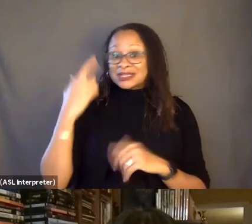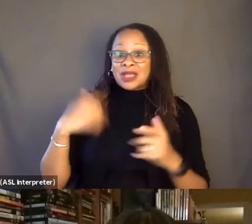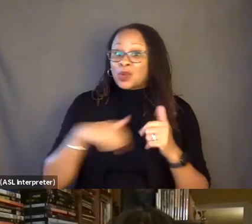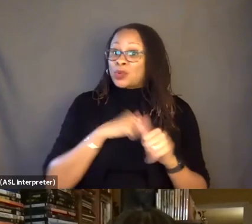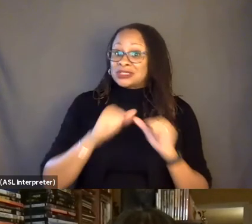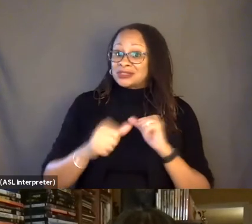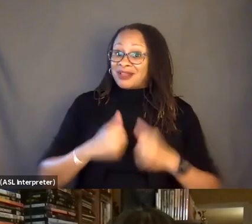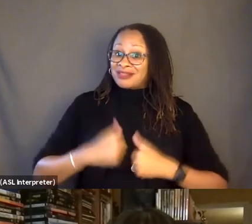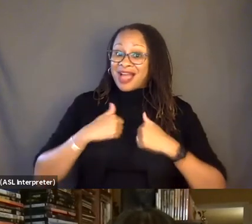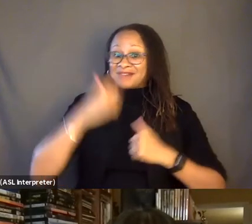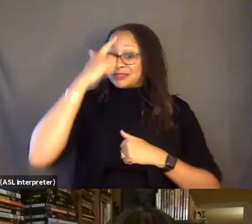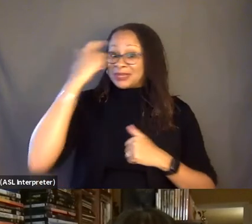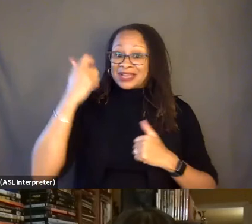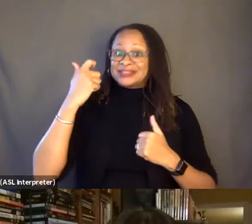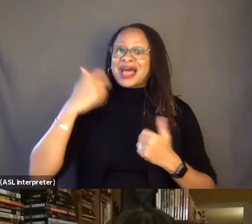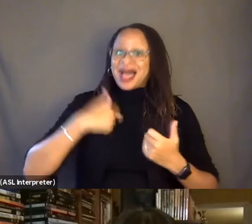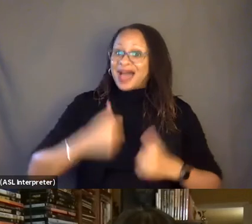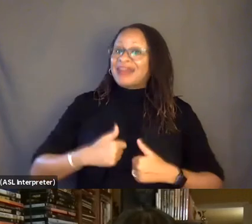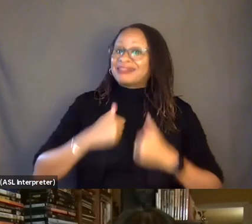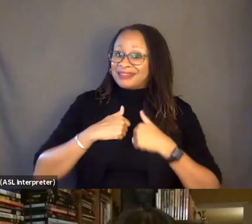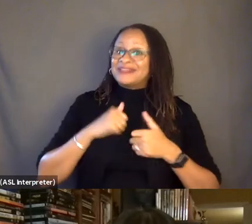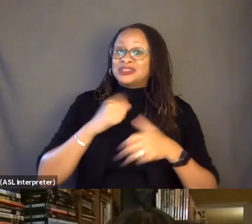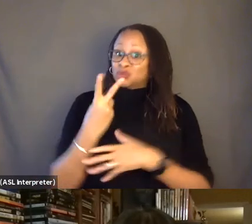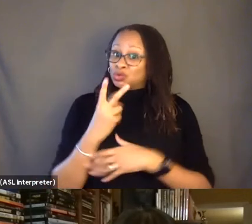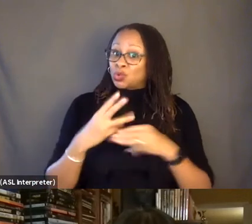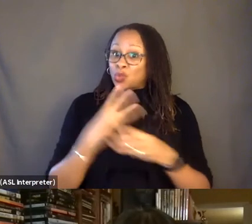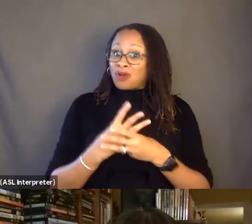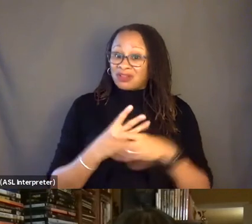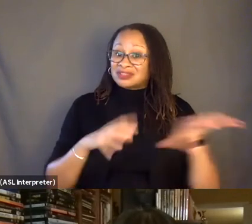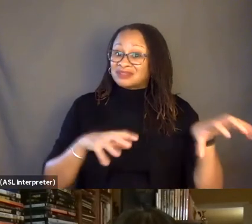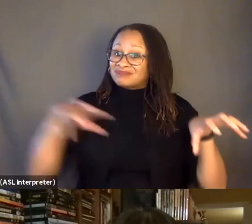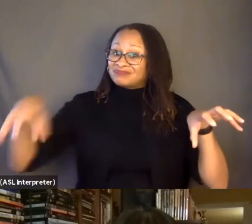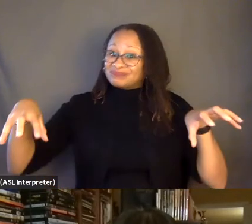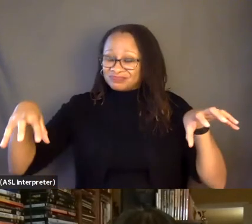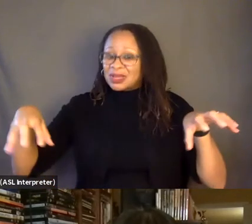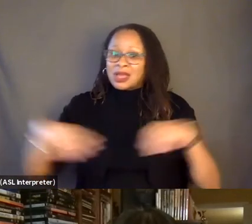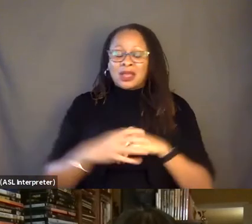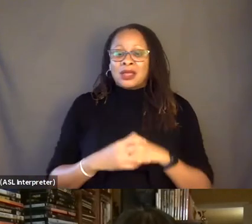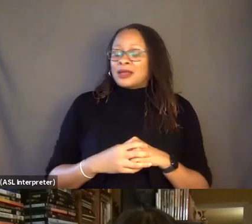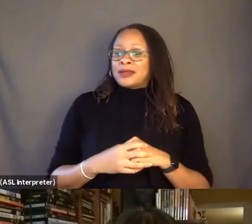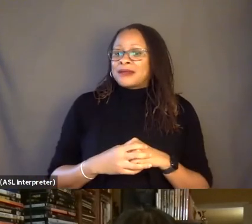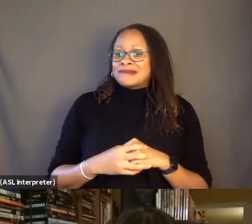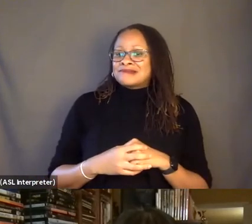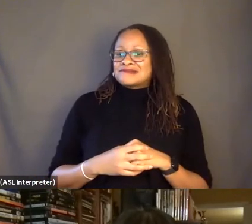is precisely because I live in those two worlds. I'm not so sure what, I'm not so sure the Duterte administration